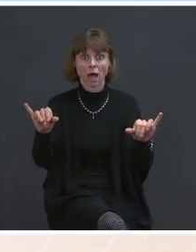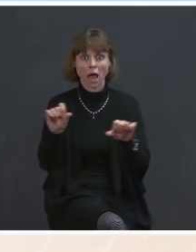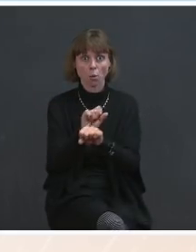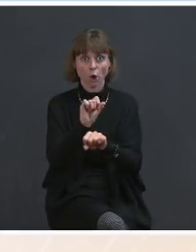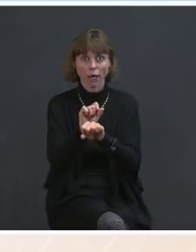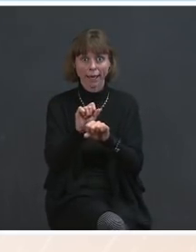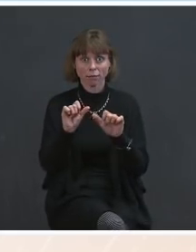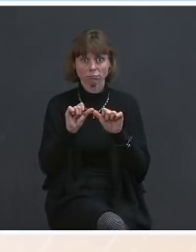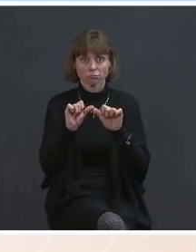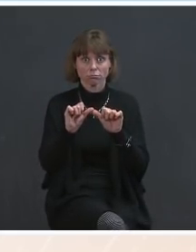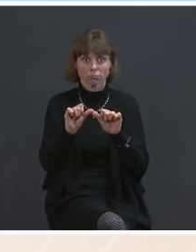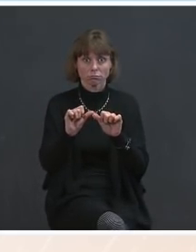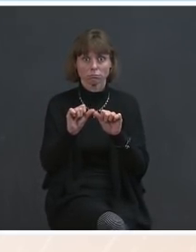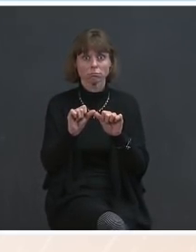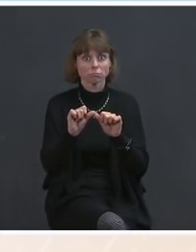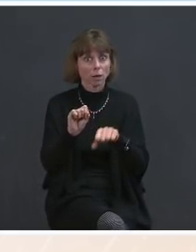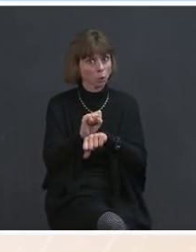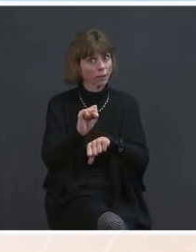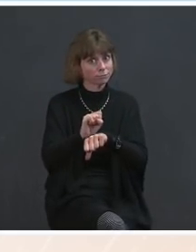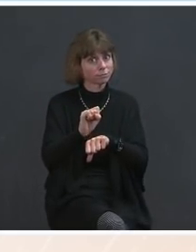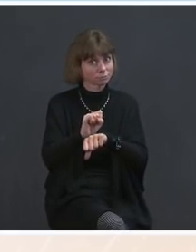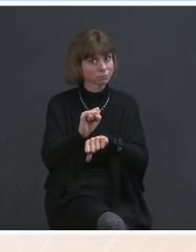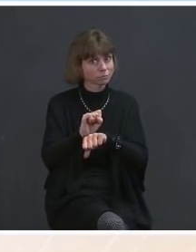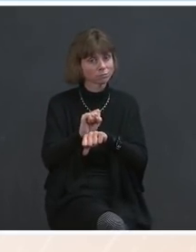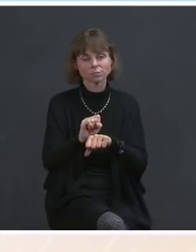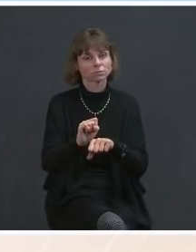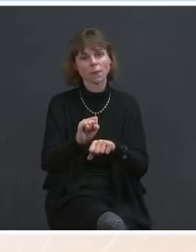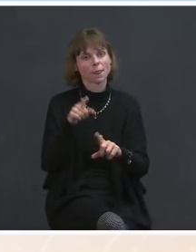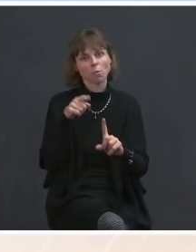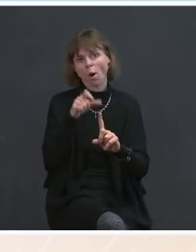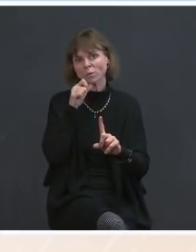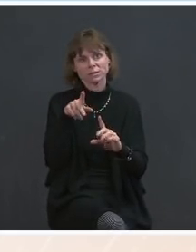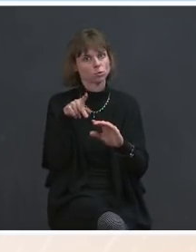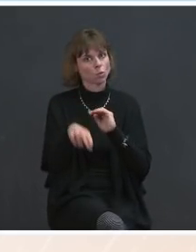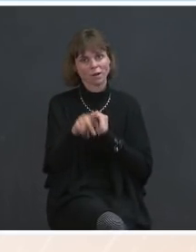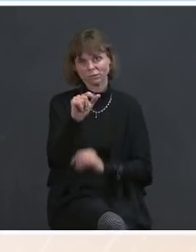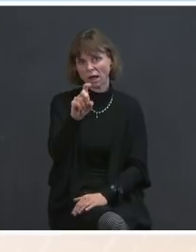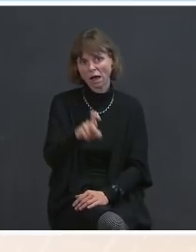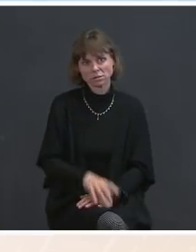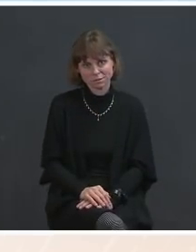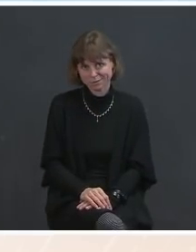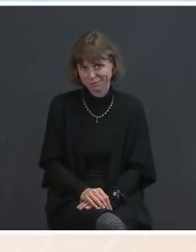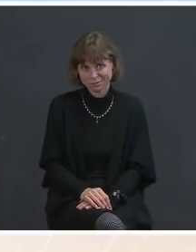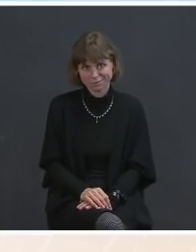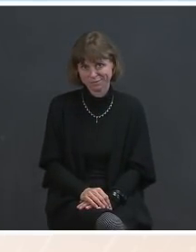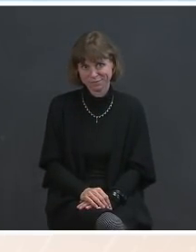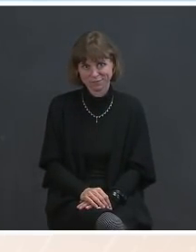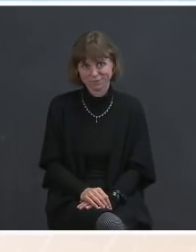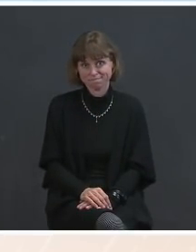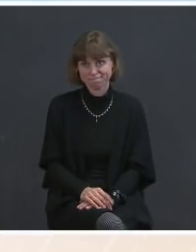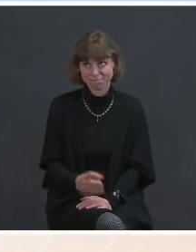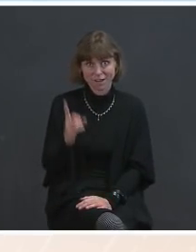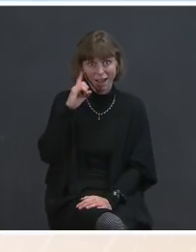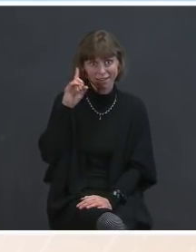and it wasn't intended to cut taxes. So I think he certainly hopes that that's how the funding is used.